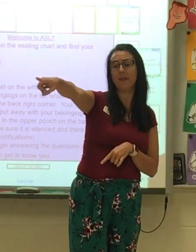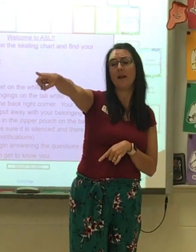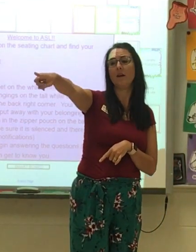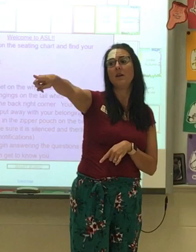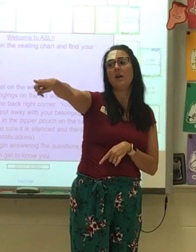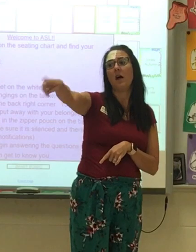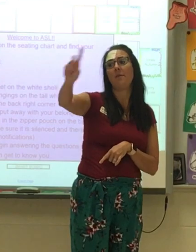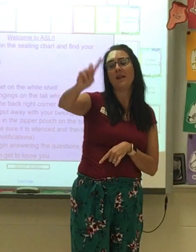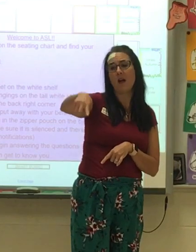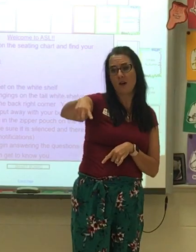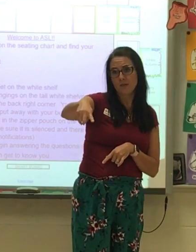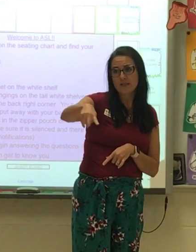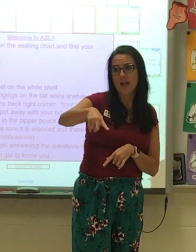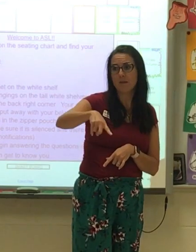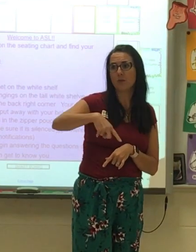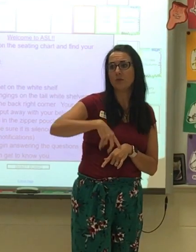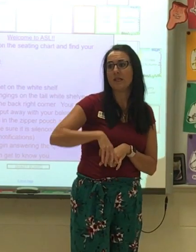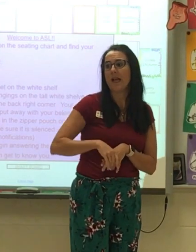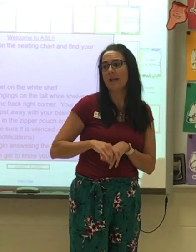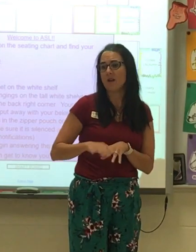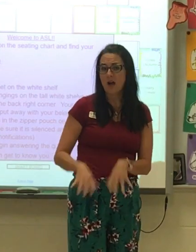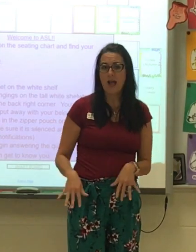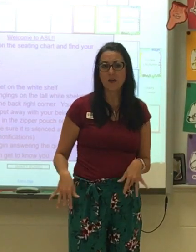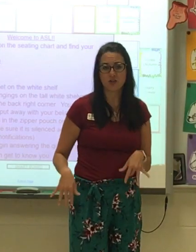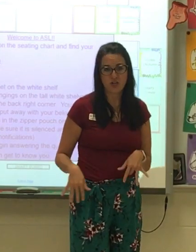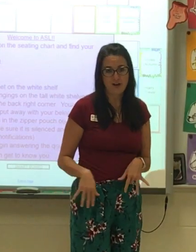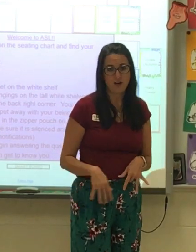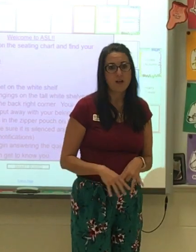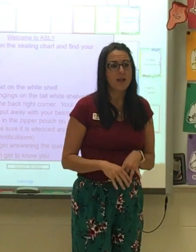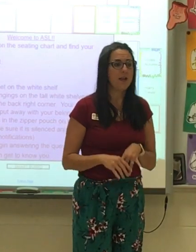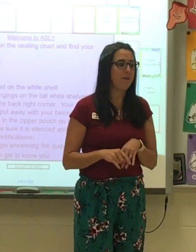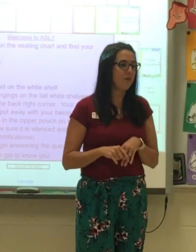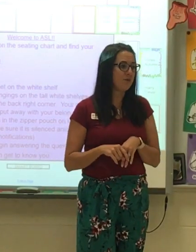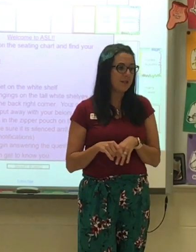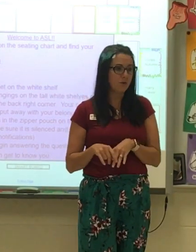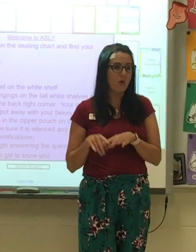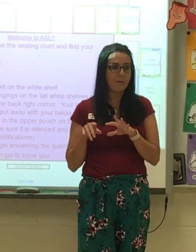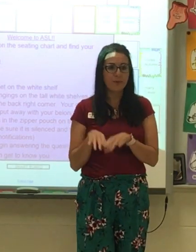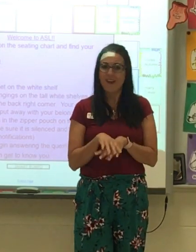there and not on the tables and not at your chair yeah if you didn't like put